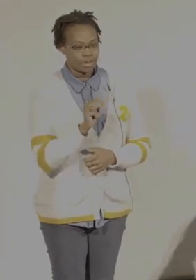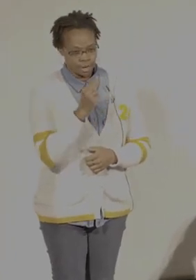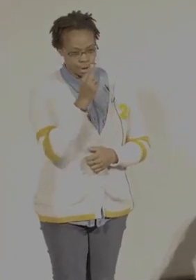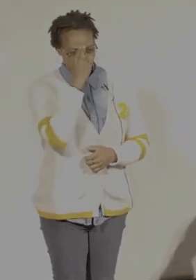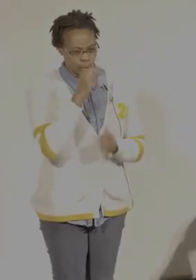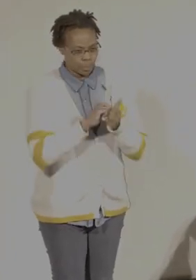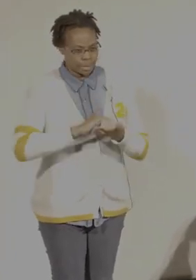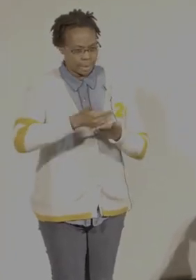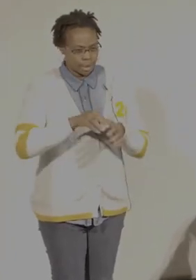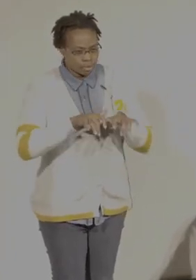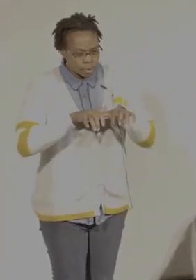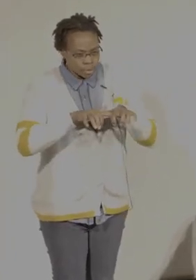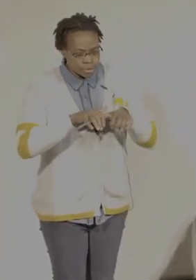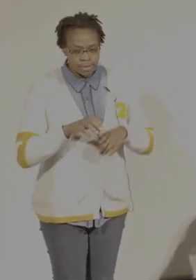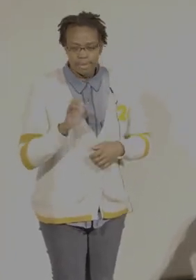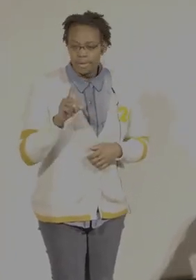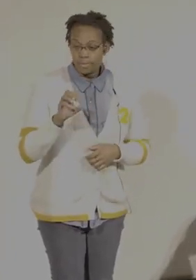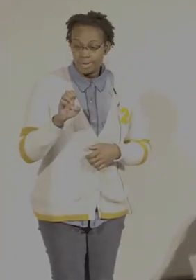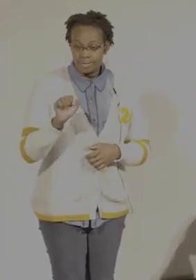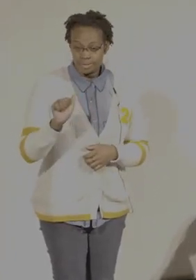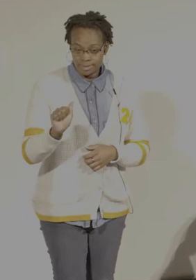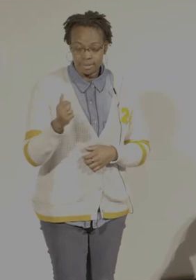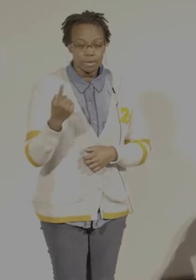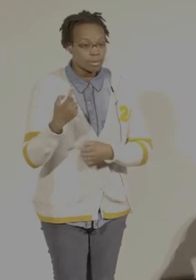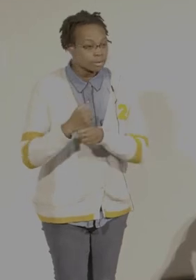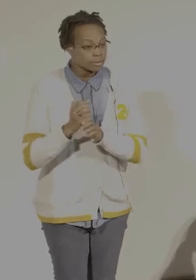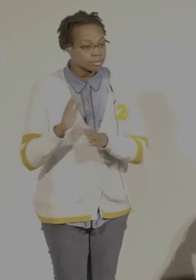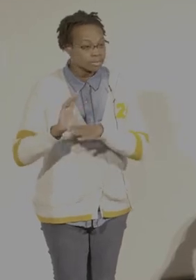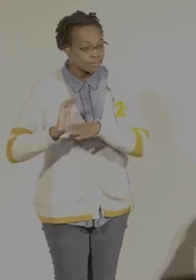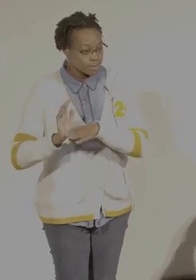and Odessa one of the producers of our film.